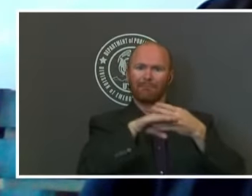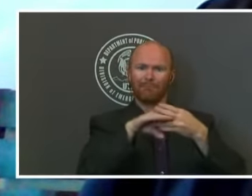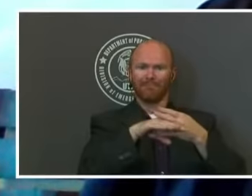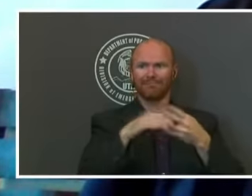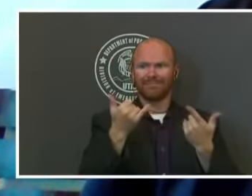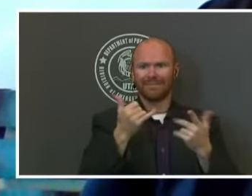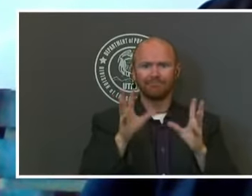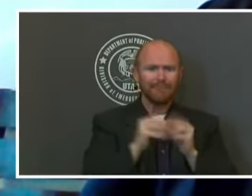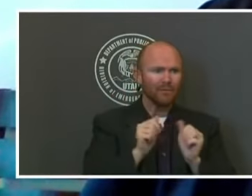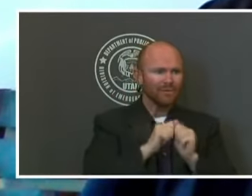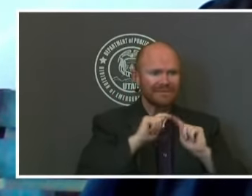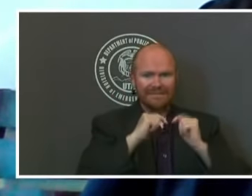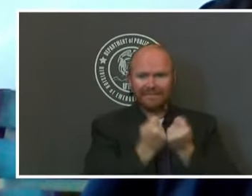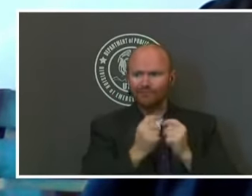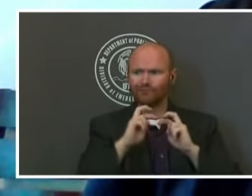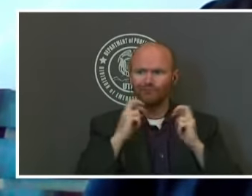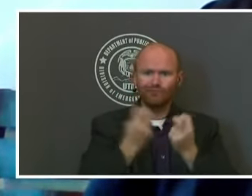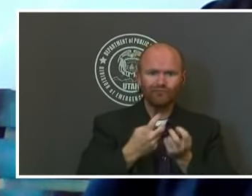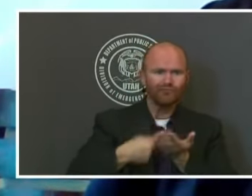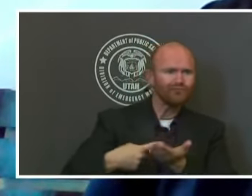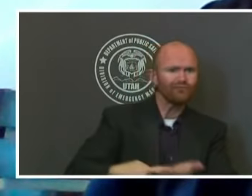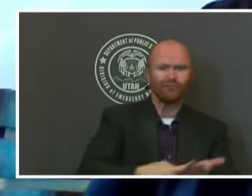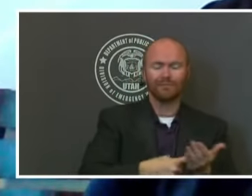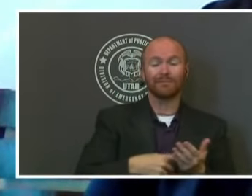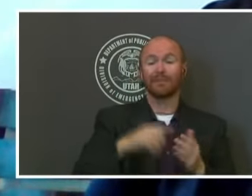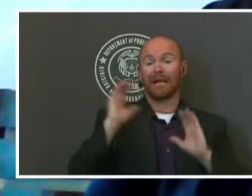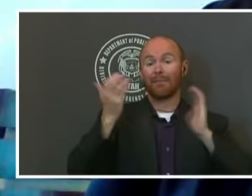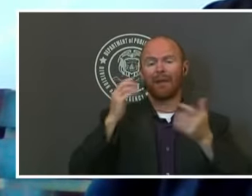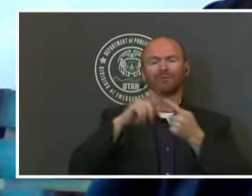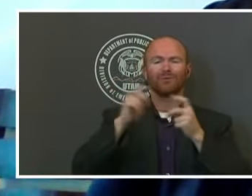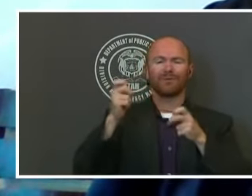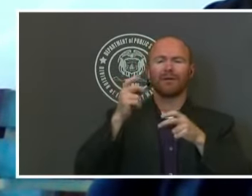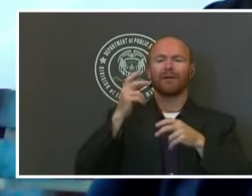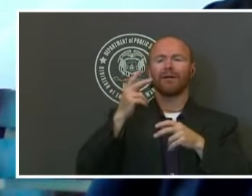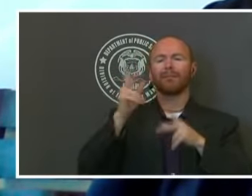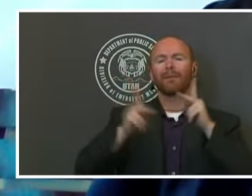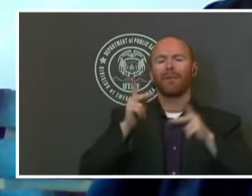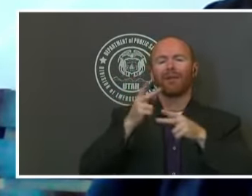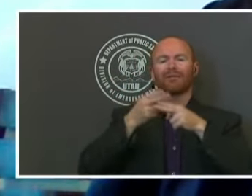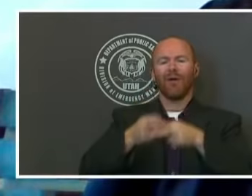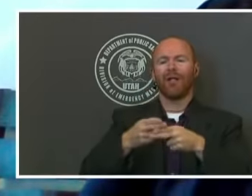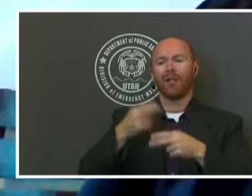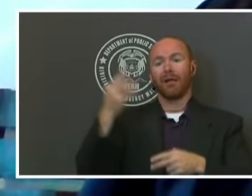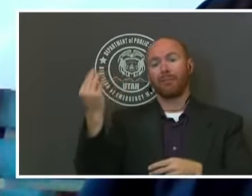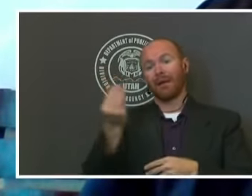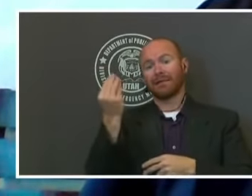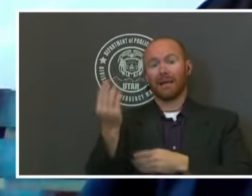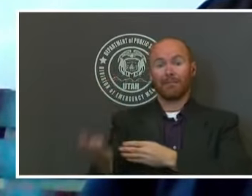do is money morning quarterbacks